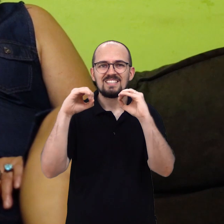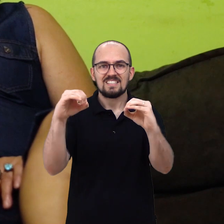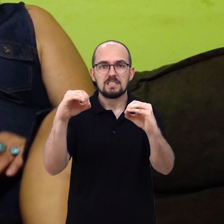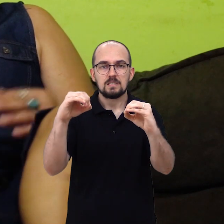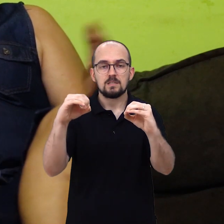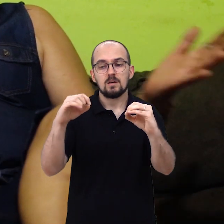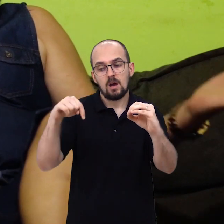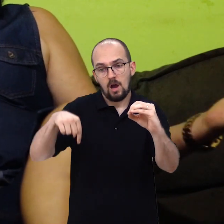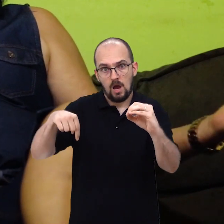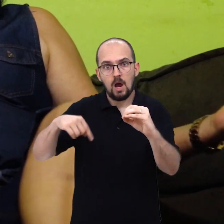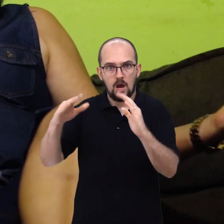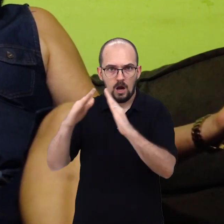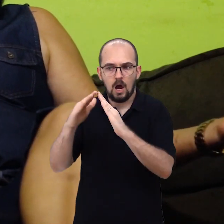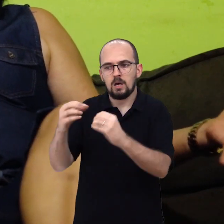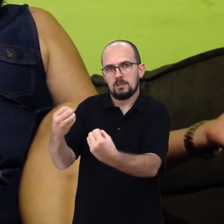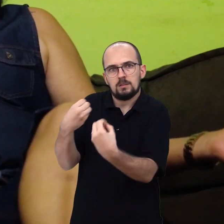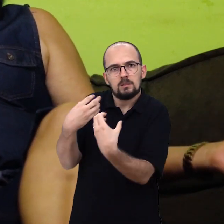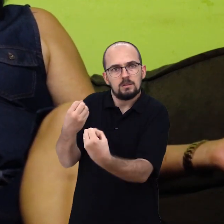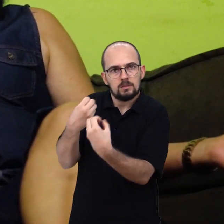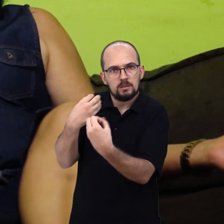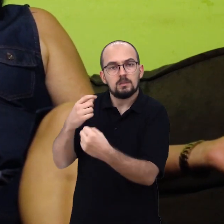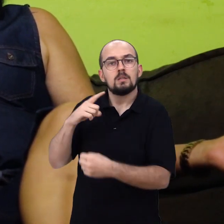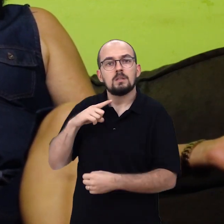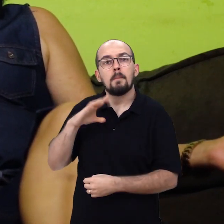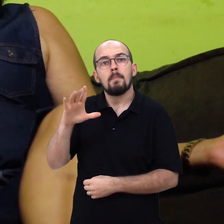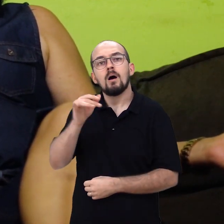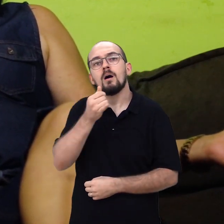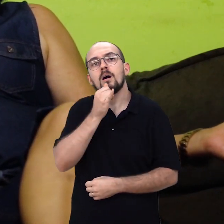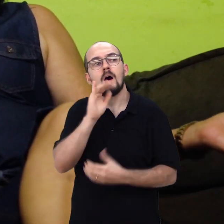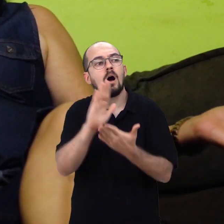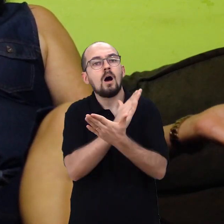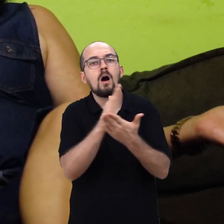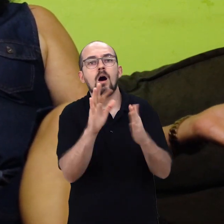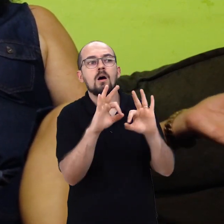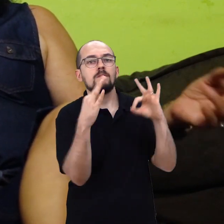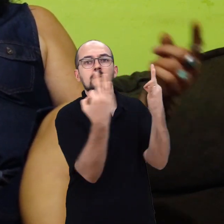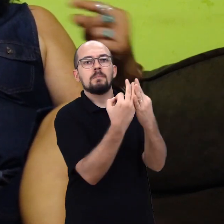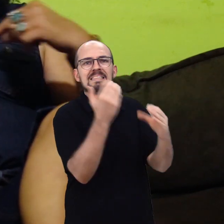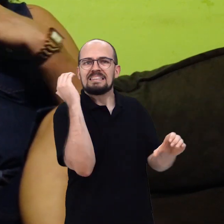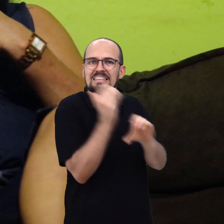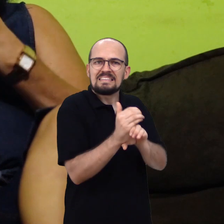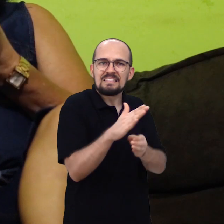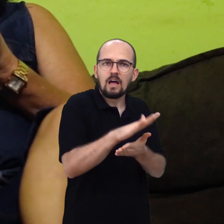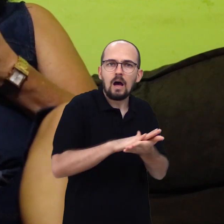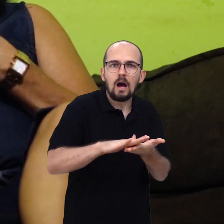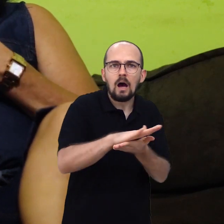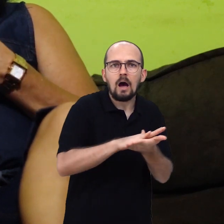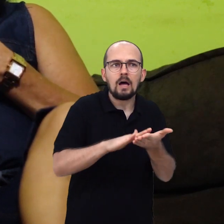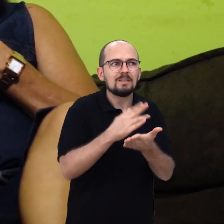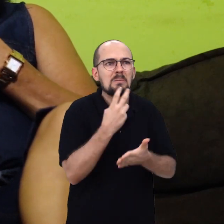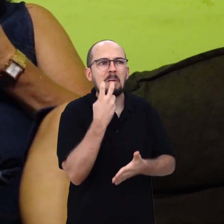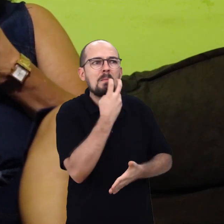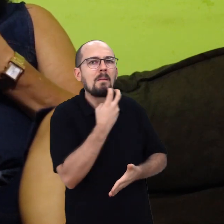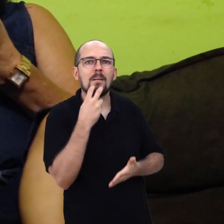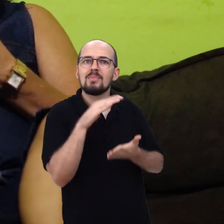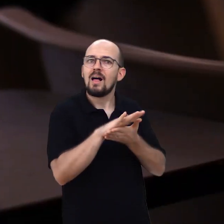Like, we have him at home teaching us. While there are many families that can't communicate through lip reading.